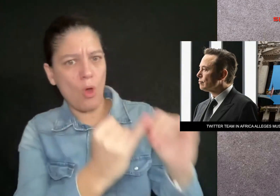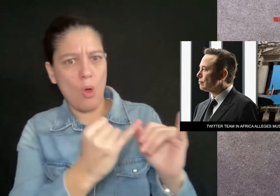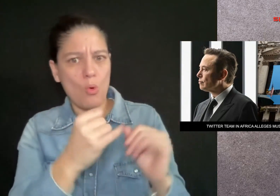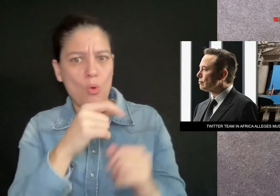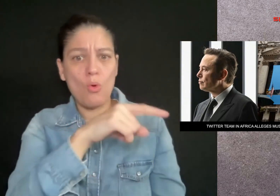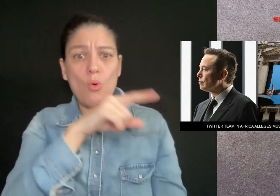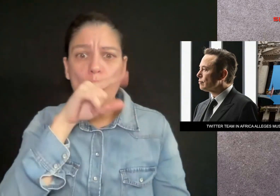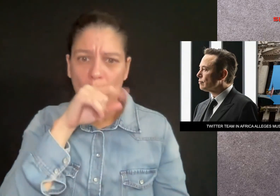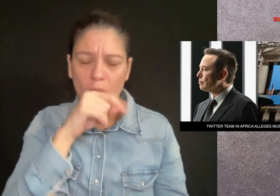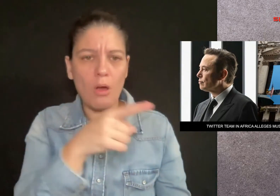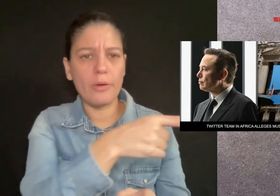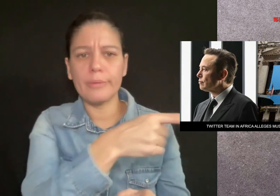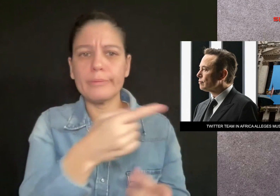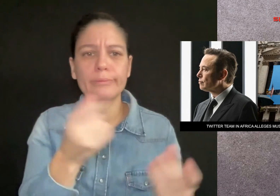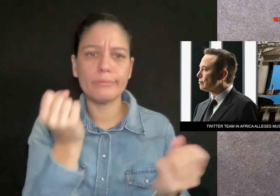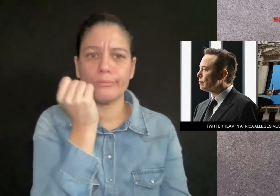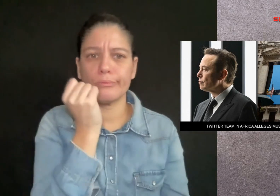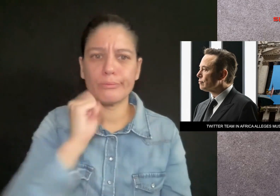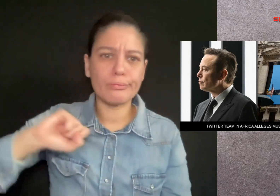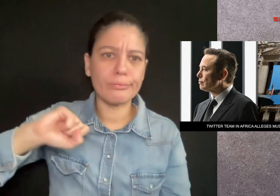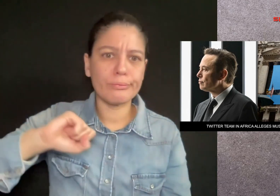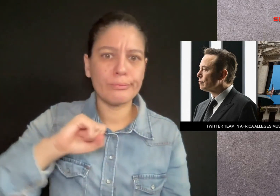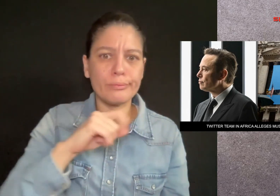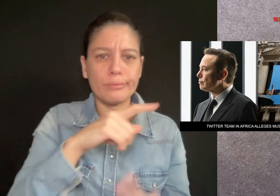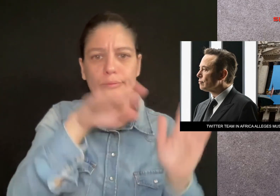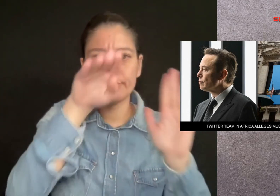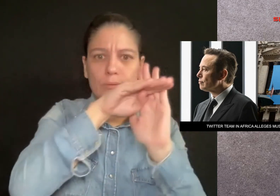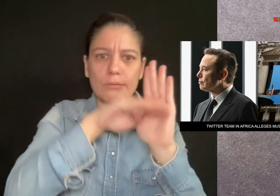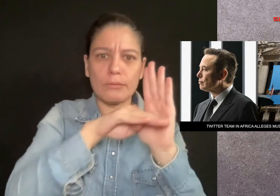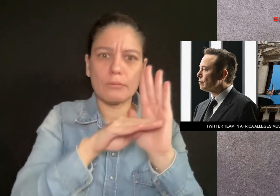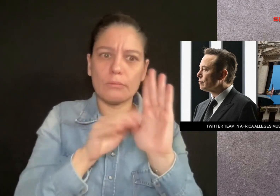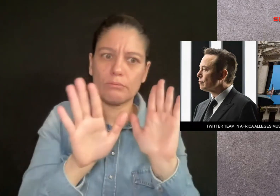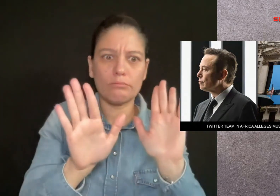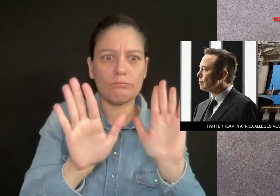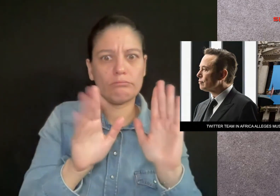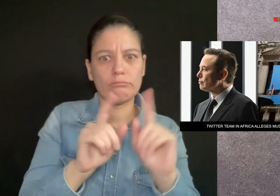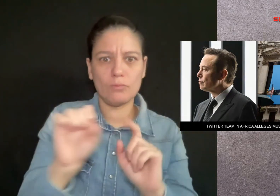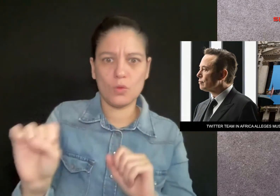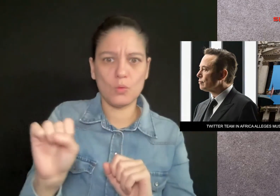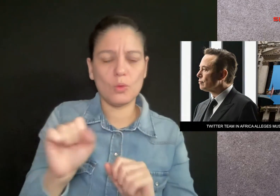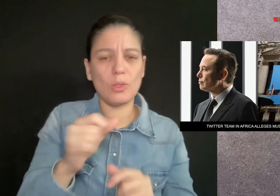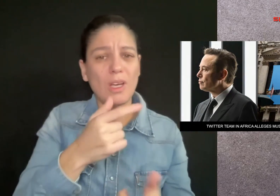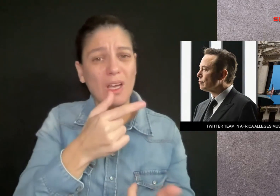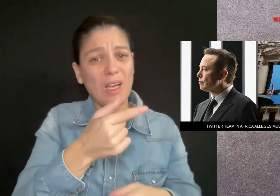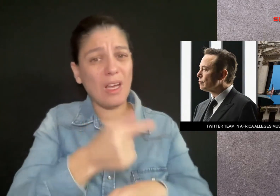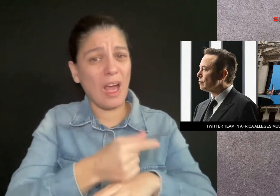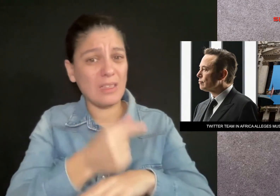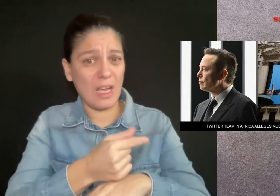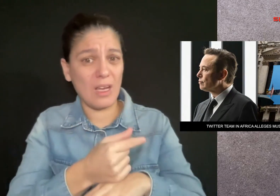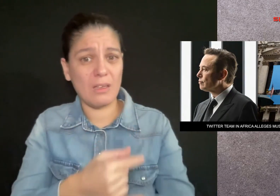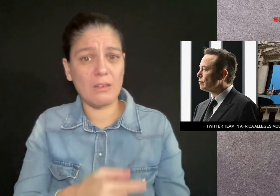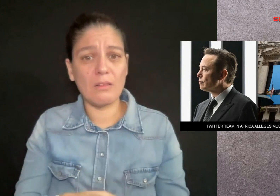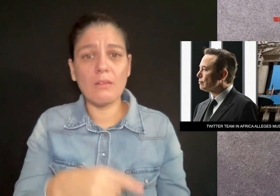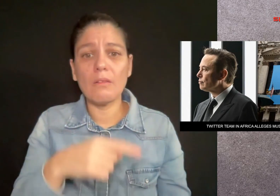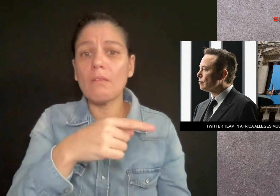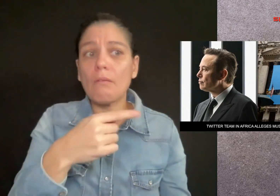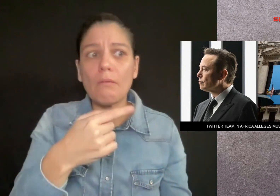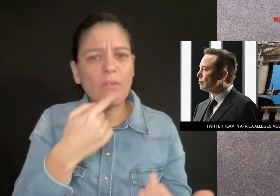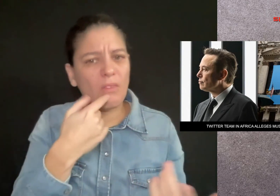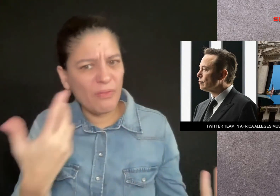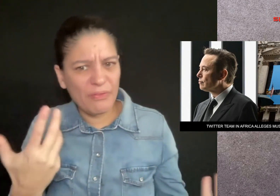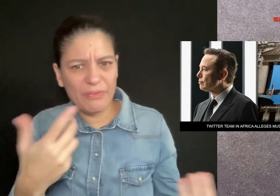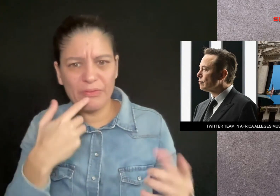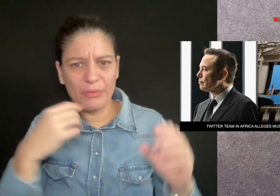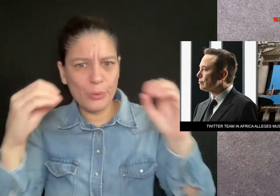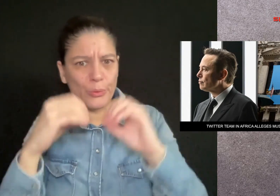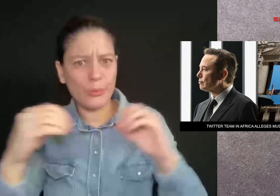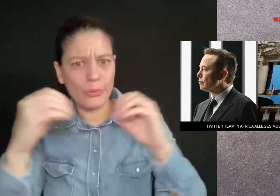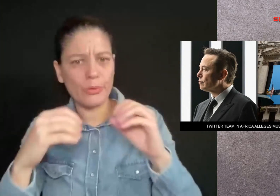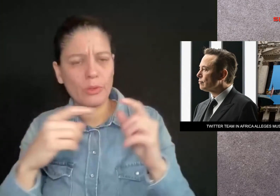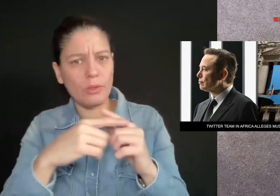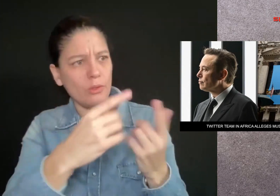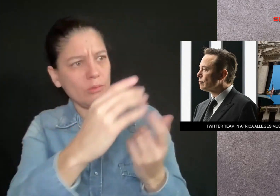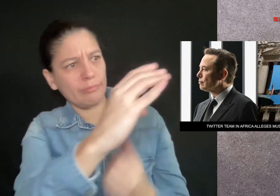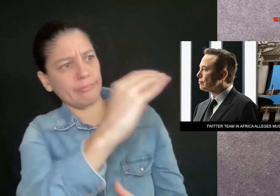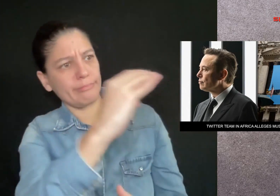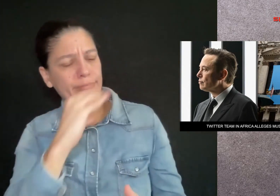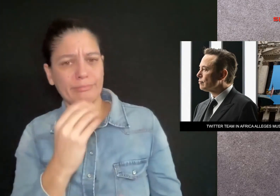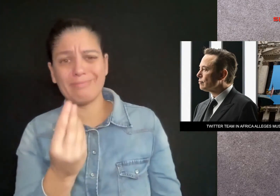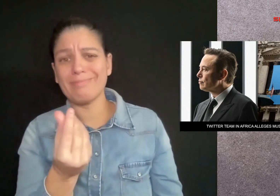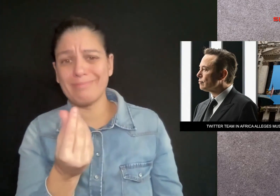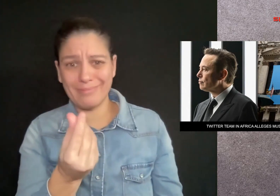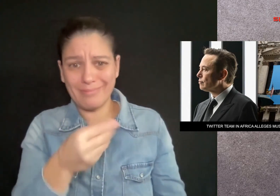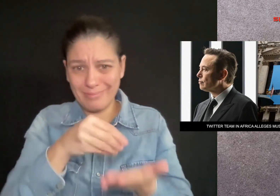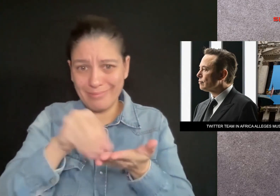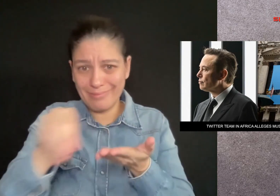law in Ghana they claim they only received a severance